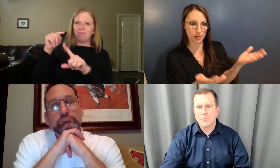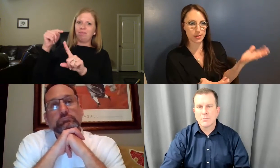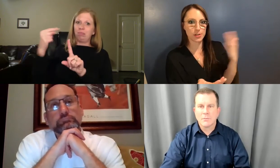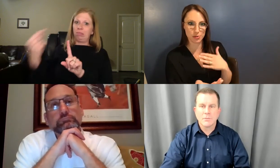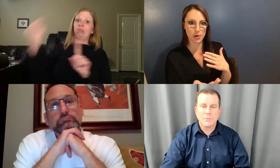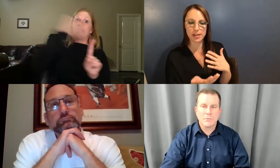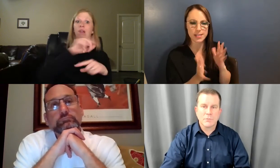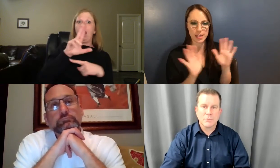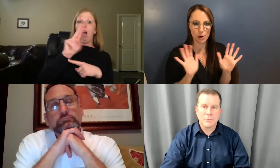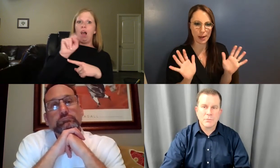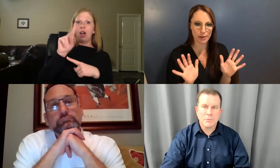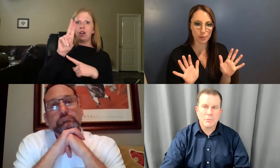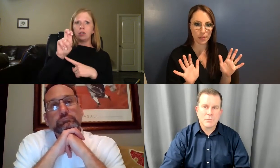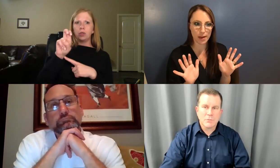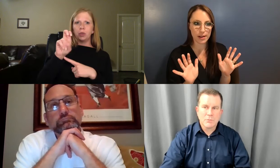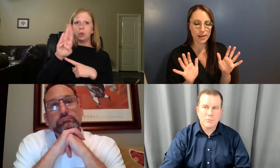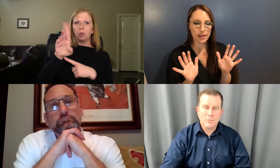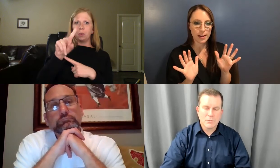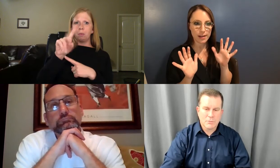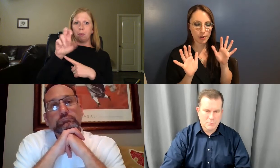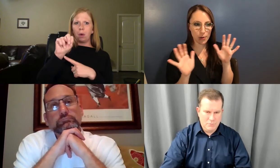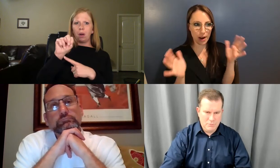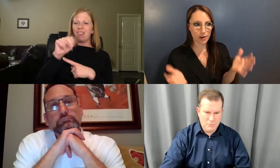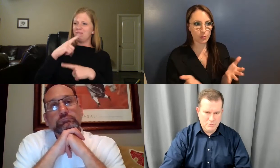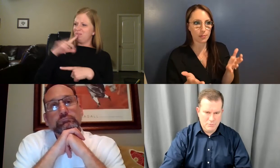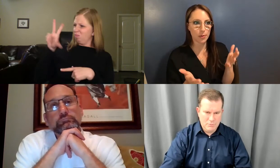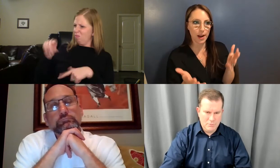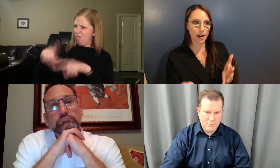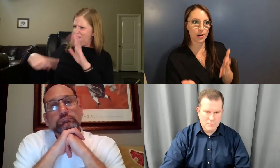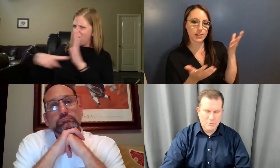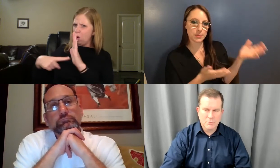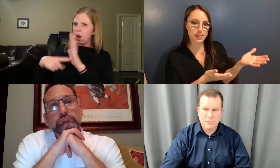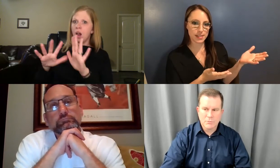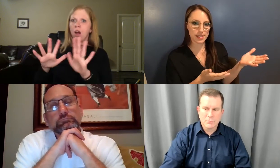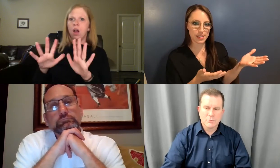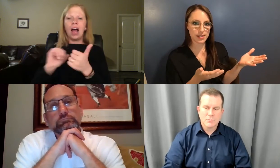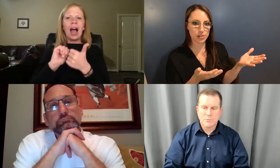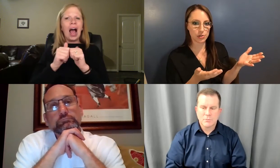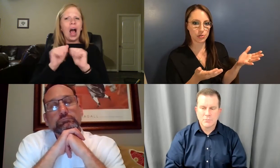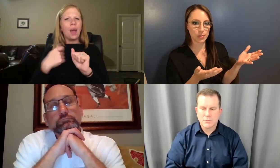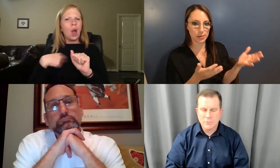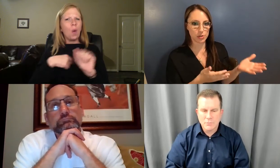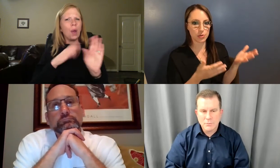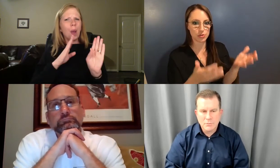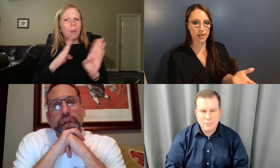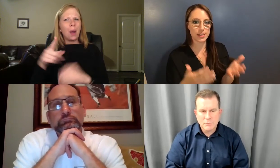where somebody is responding and say, no, I can't afford that. How can we prepare these businesses to be able to address